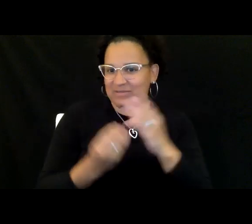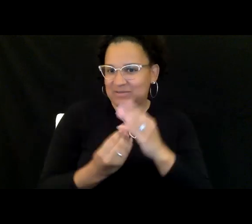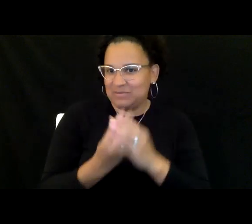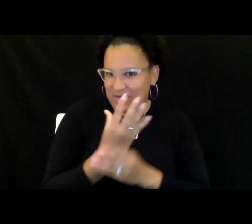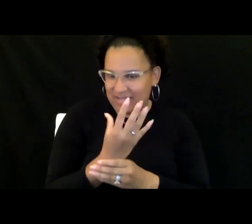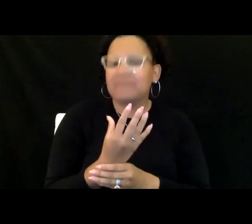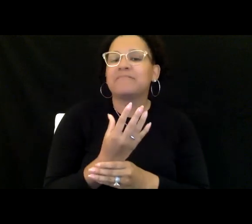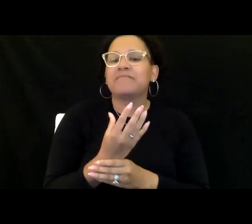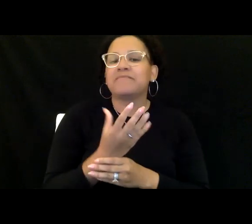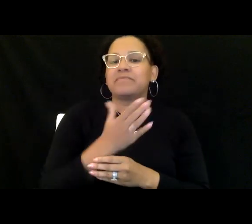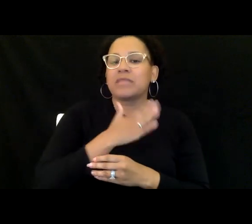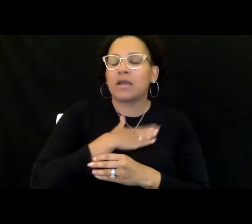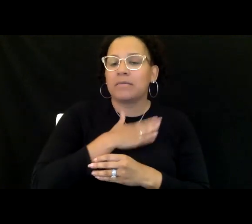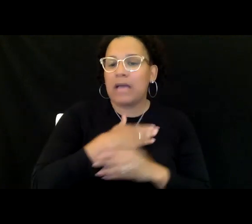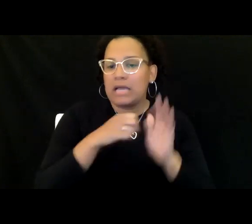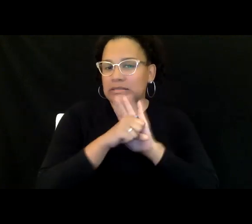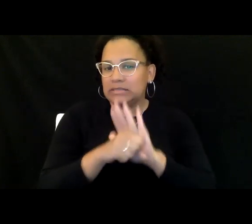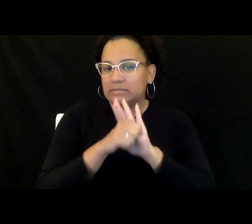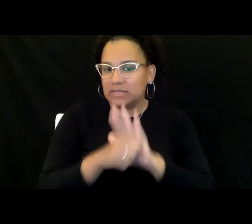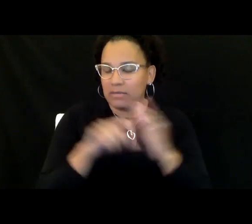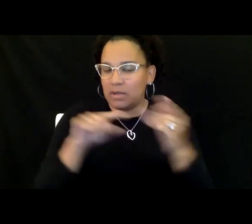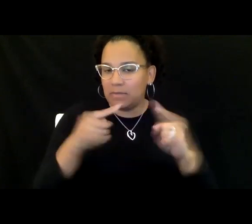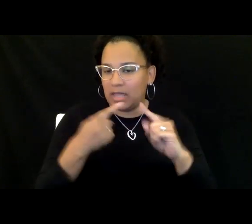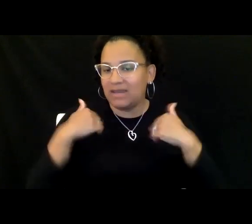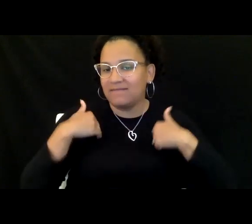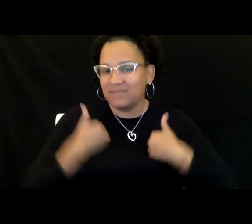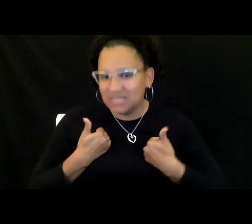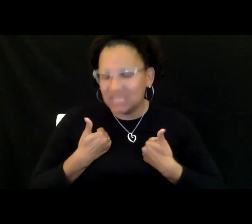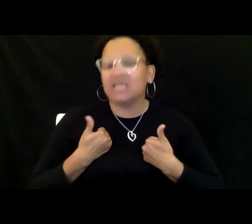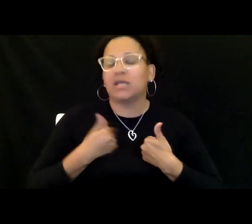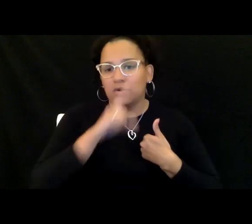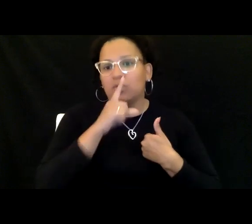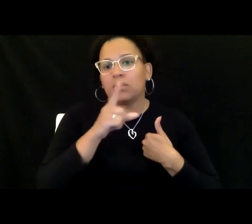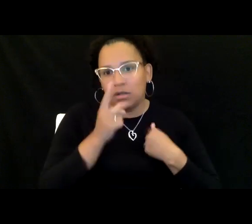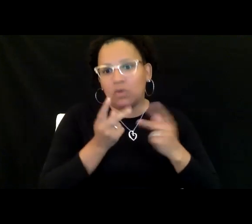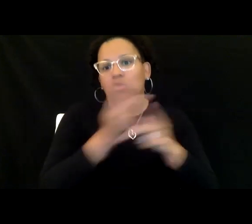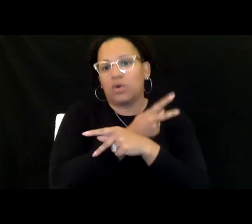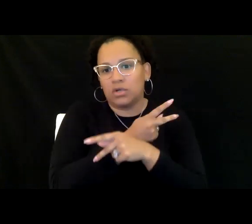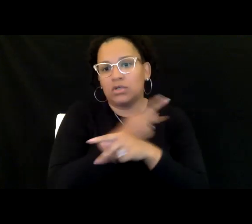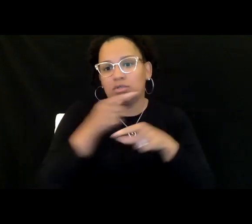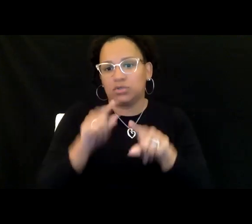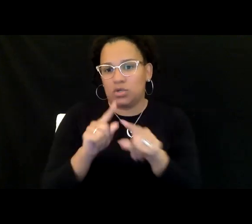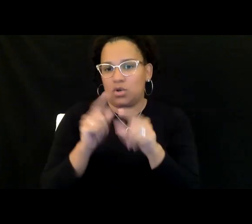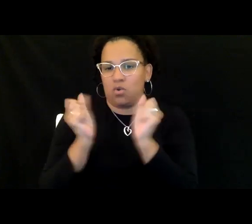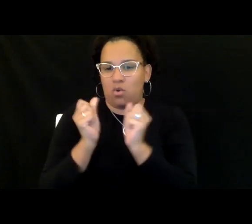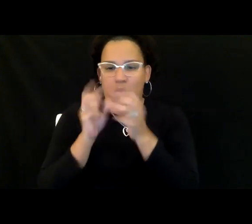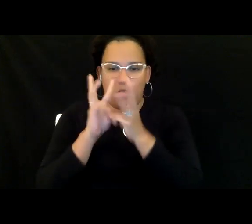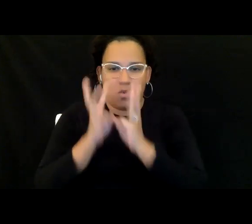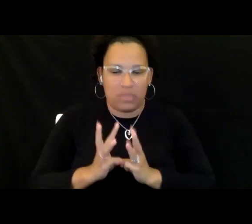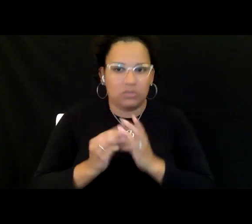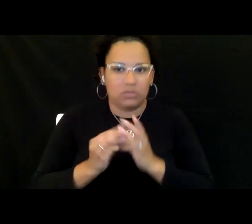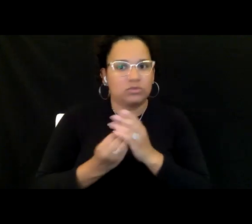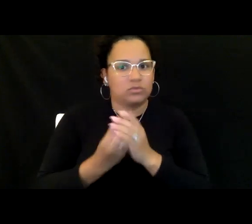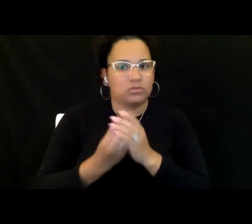Liv Mammone: My symptoms of pain and fatigue are really exacerbated by cold weather so spring is really, really important to me.